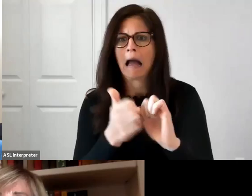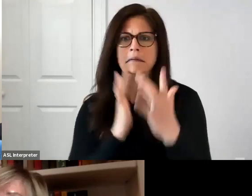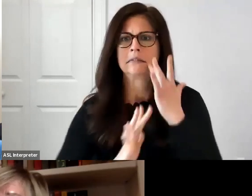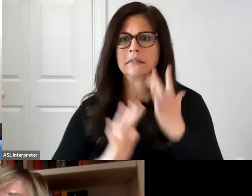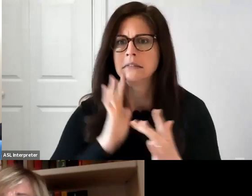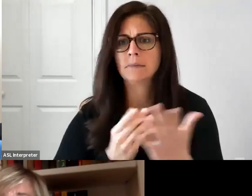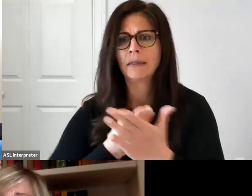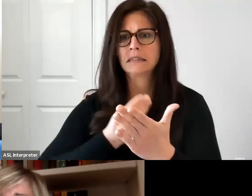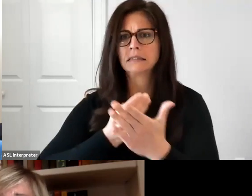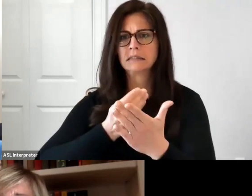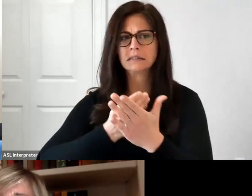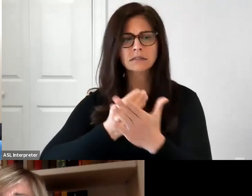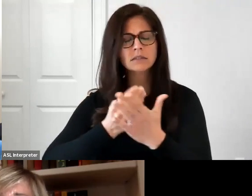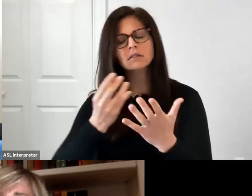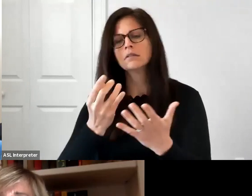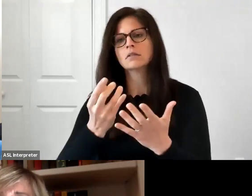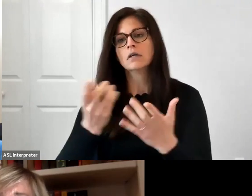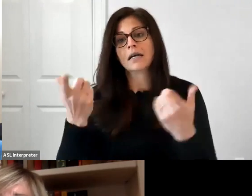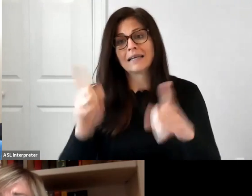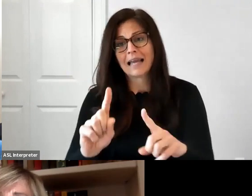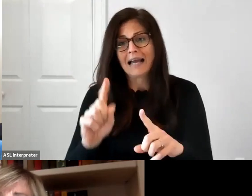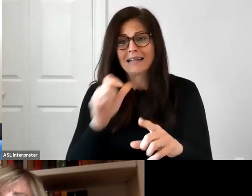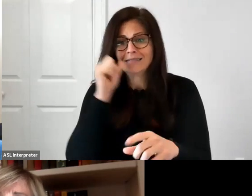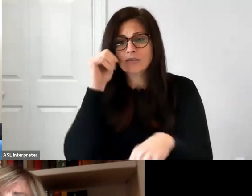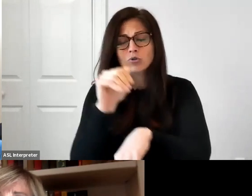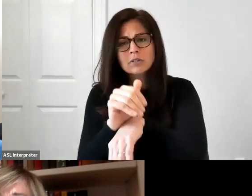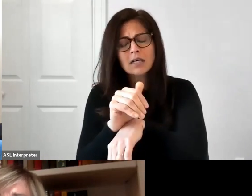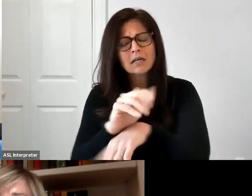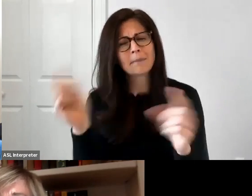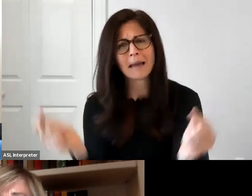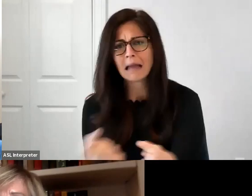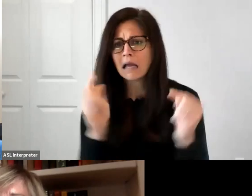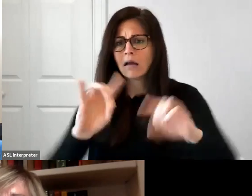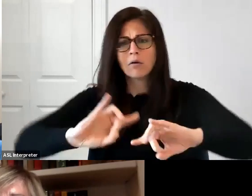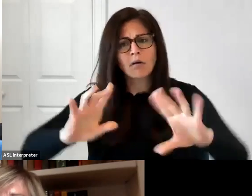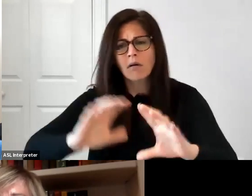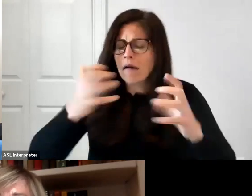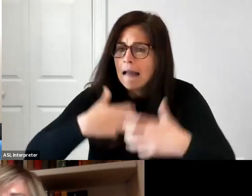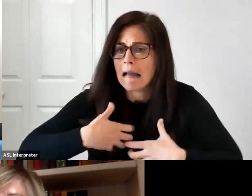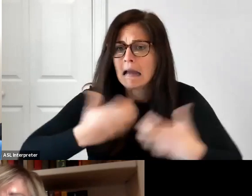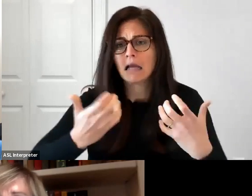And with, once again last night, searing pain, anger, and rage spilling